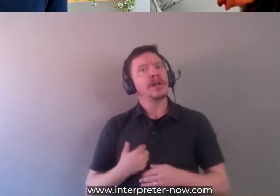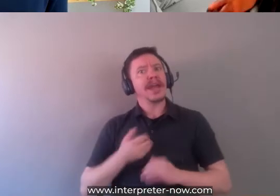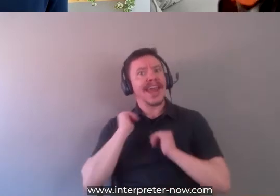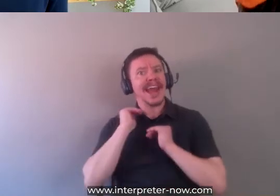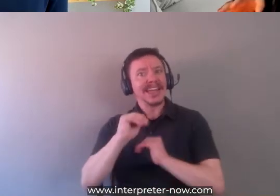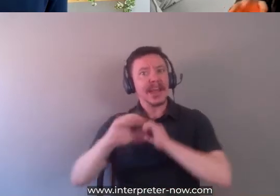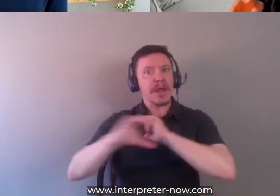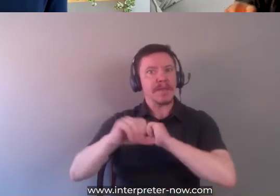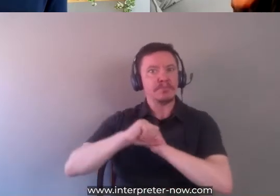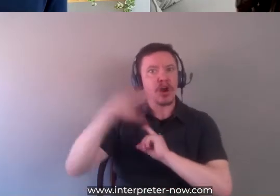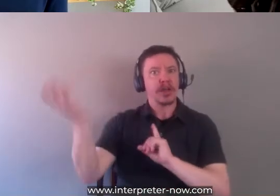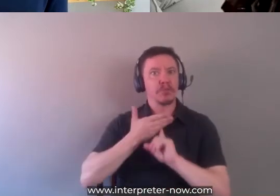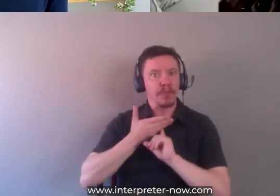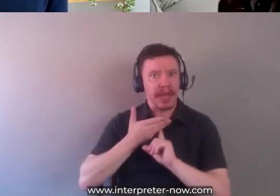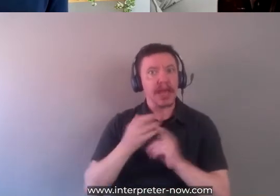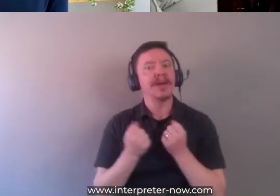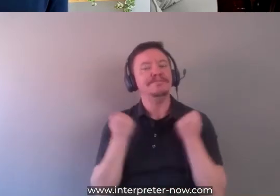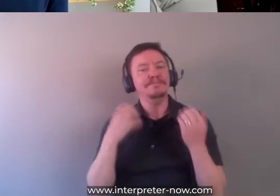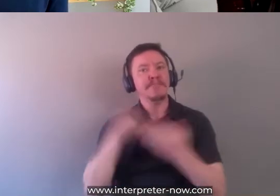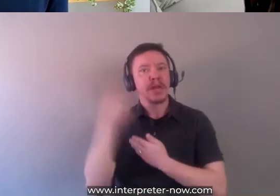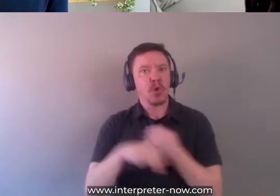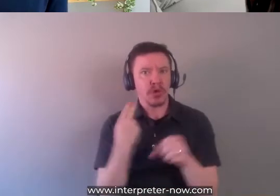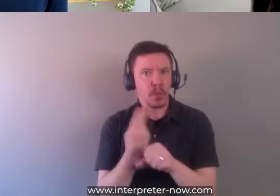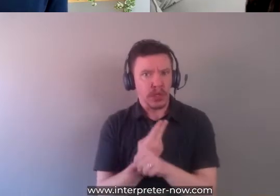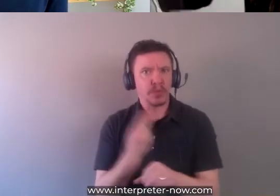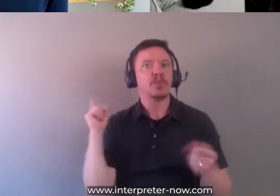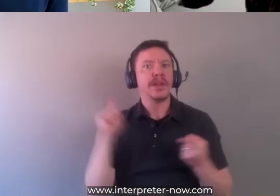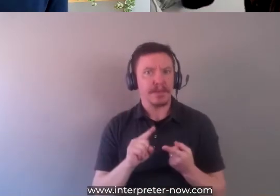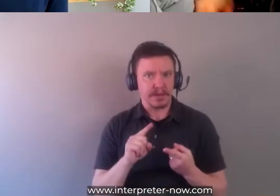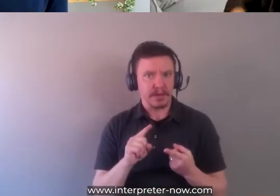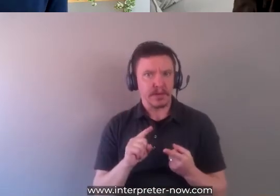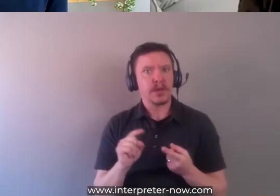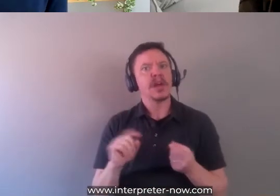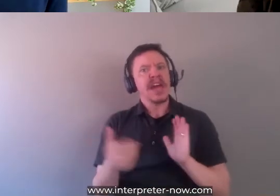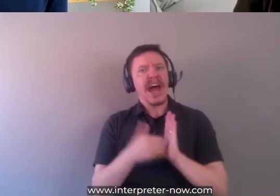a lot of programmes will use. Whether it's, again, in an automated Test Proctoring context,